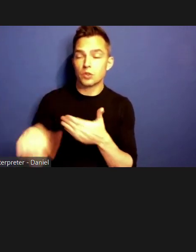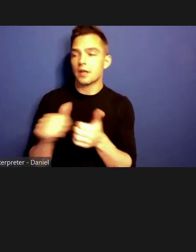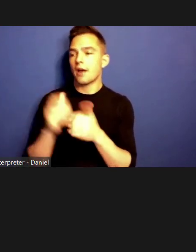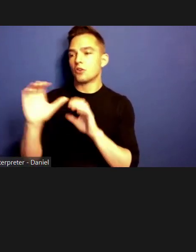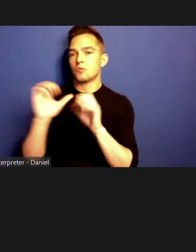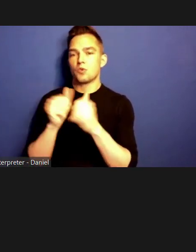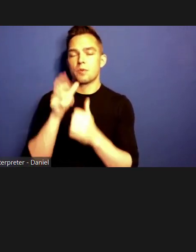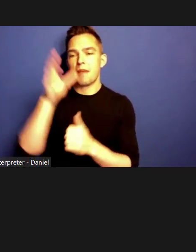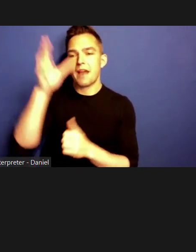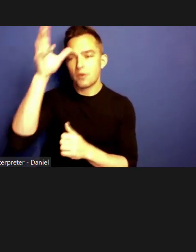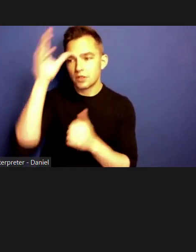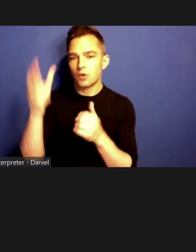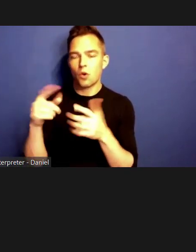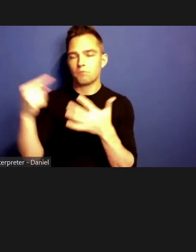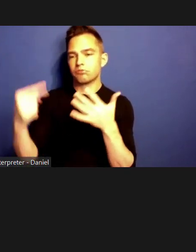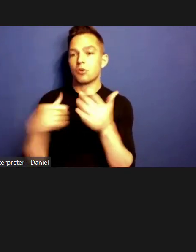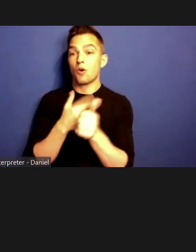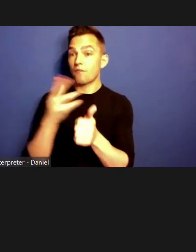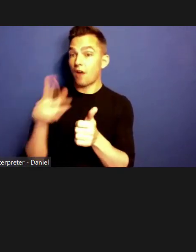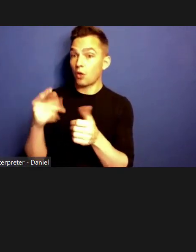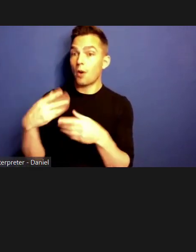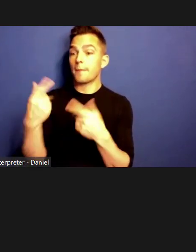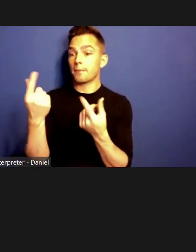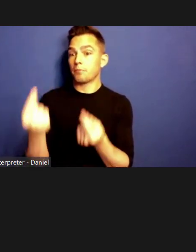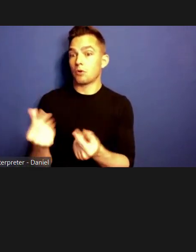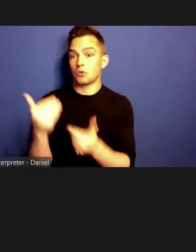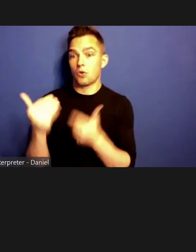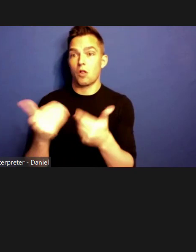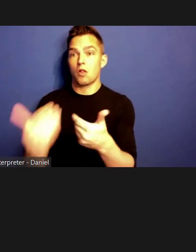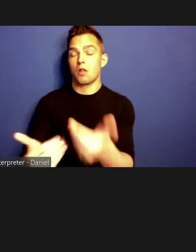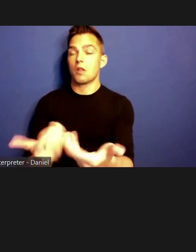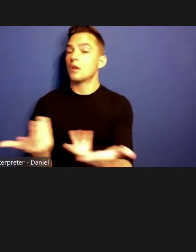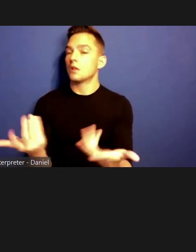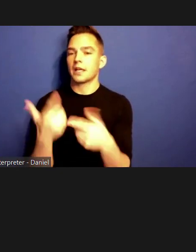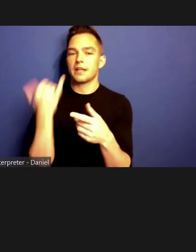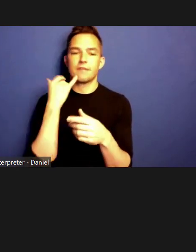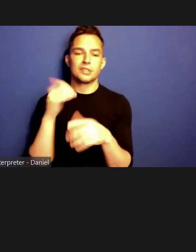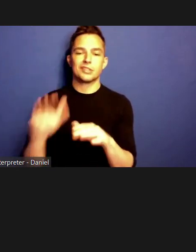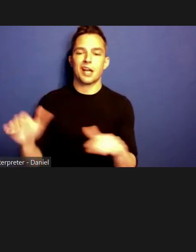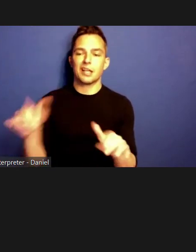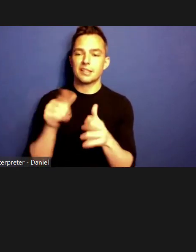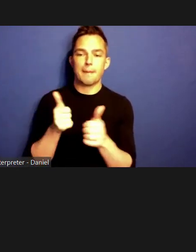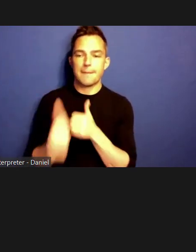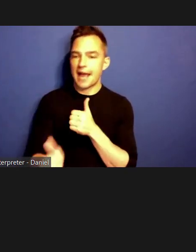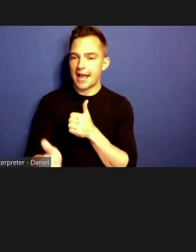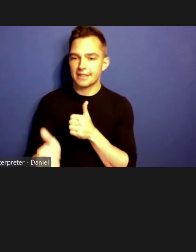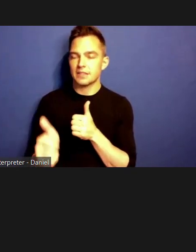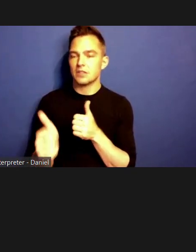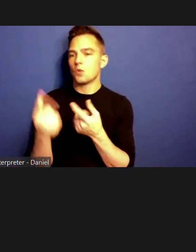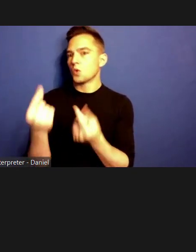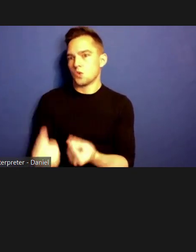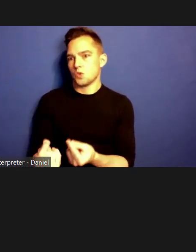when a child does not pass and this has been a point of confusion for some people, so we want to make that really clear.